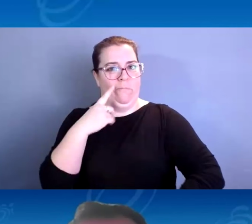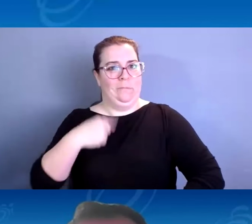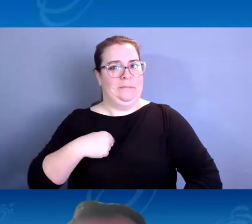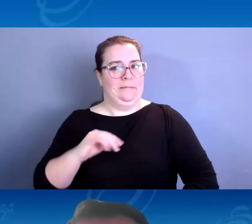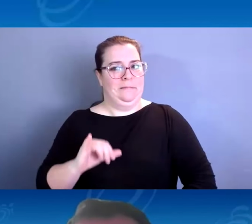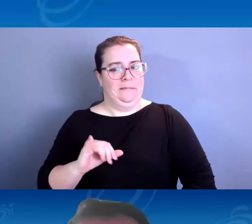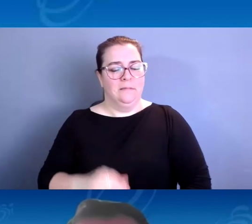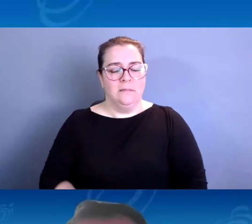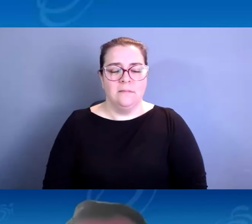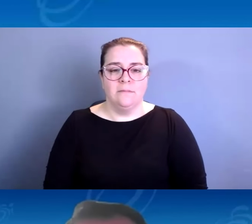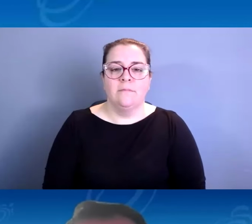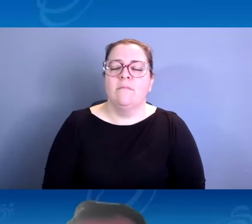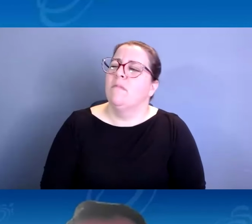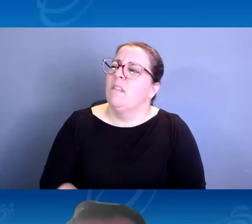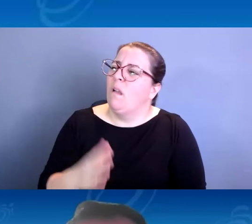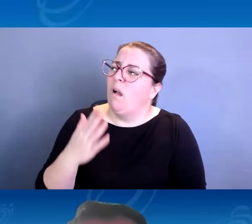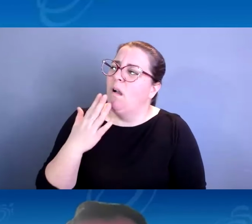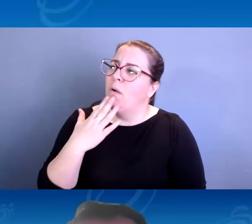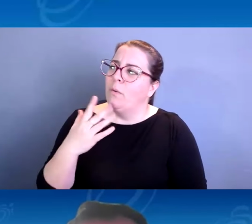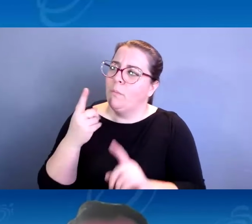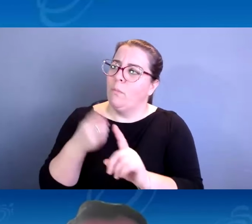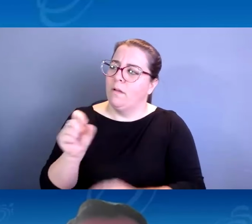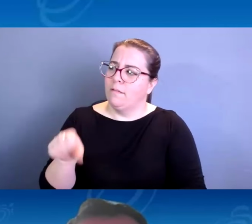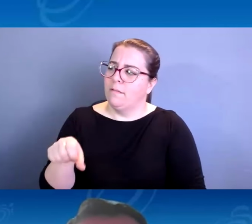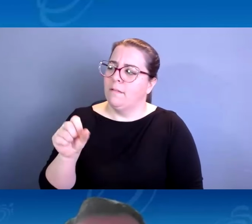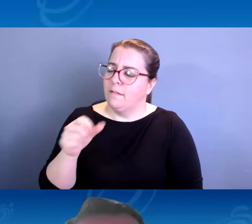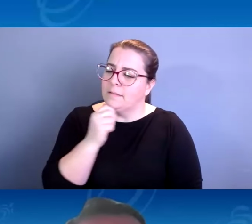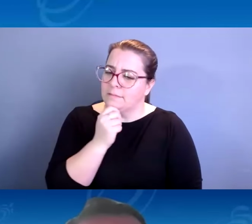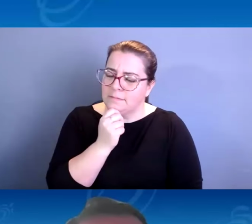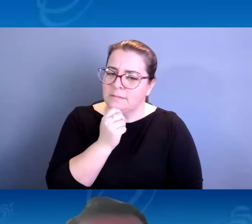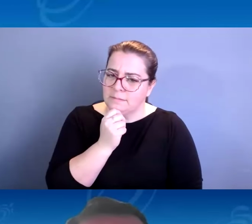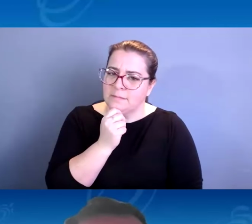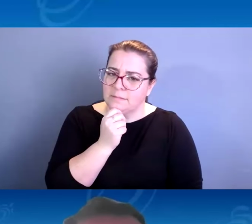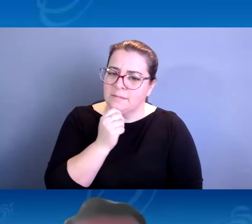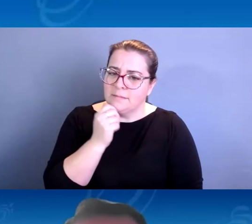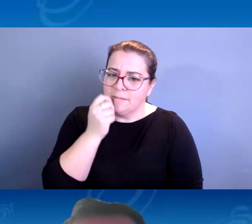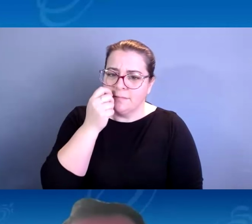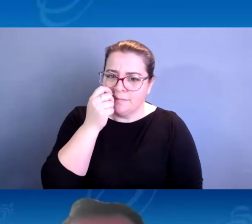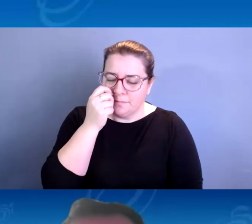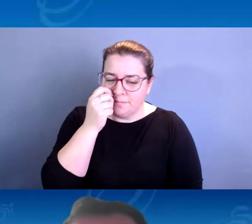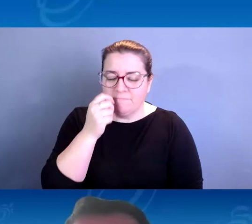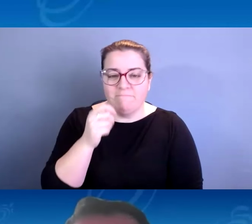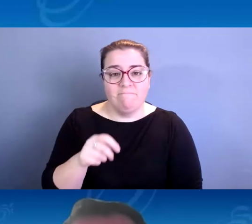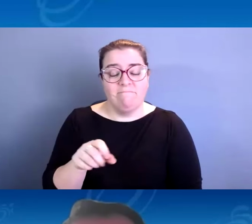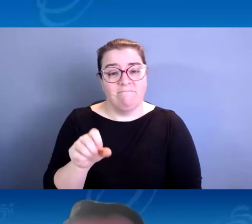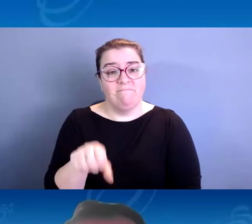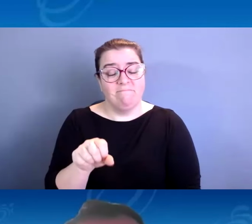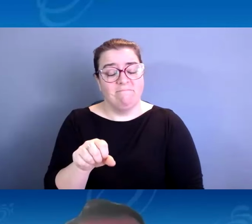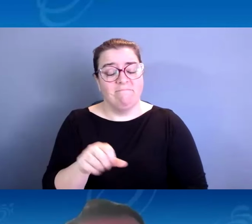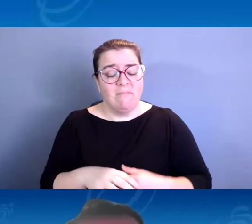I think there's so much thought behind that and, and real leadership and, and having that takeaway, Mahadeo